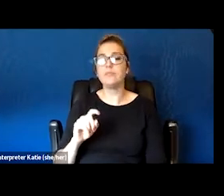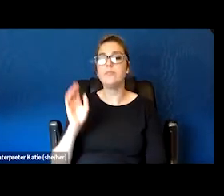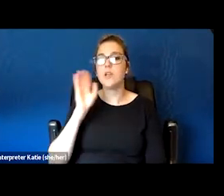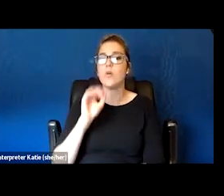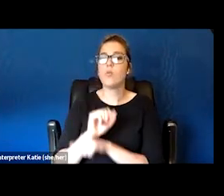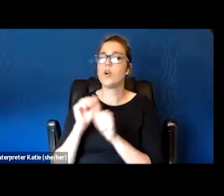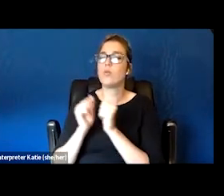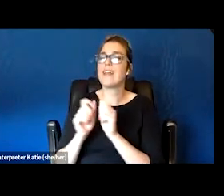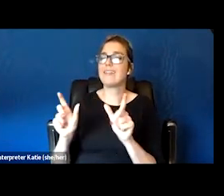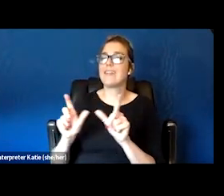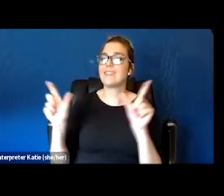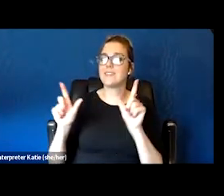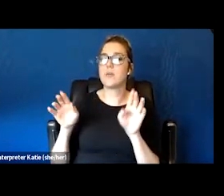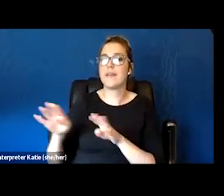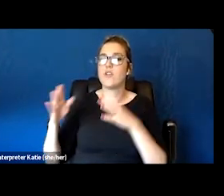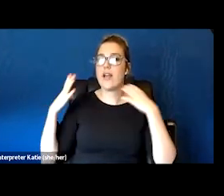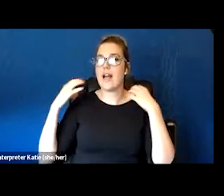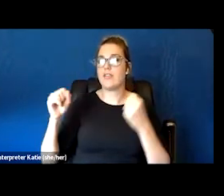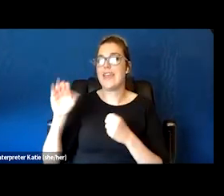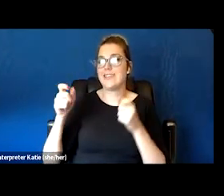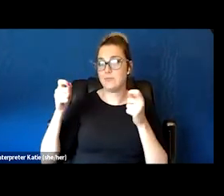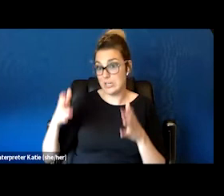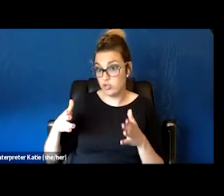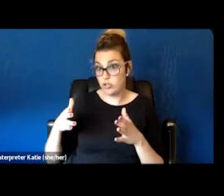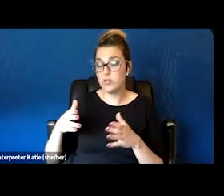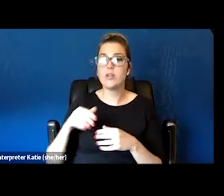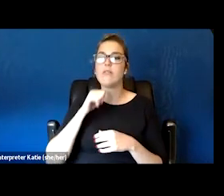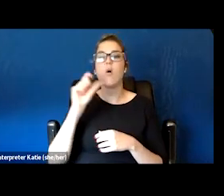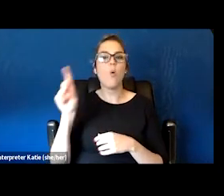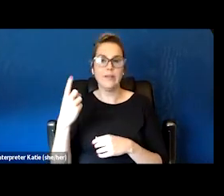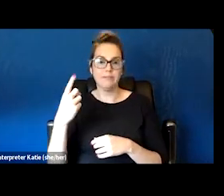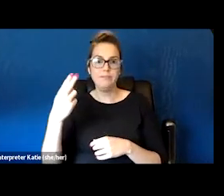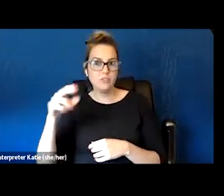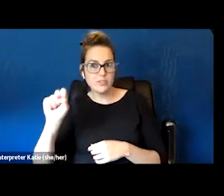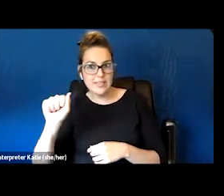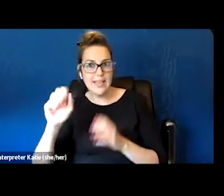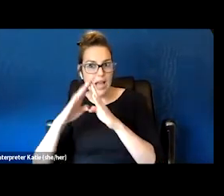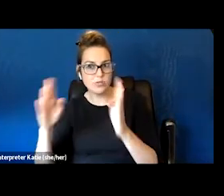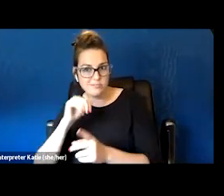to go out and not just serve people in MHSA housing, but also in other areas of our system,